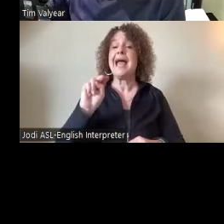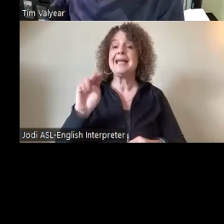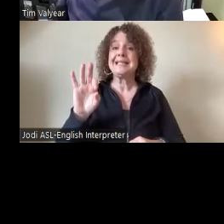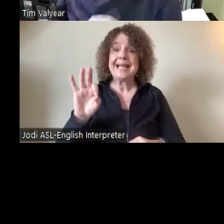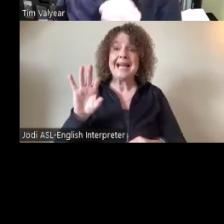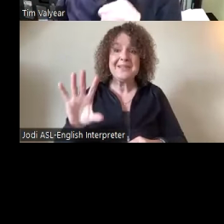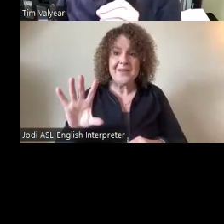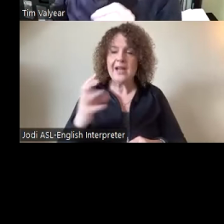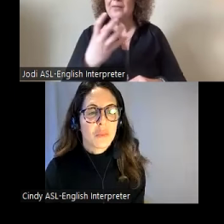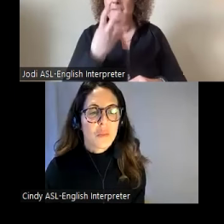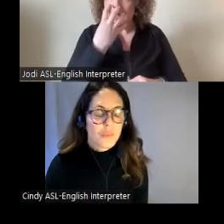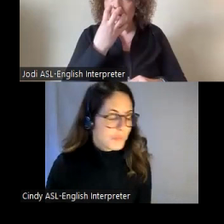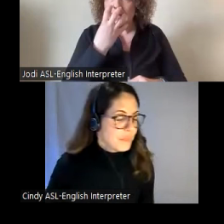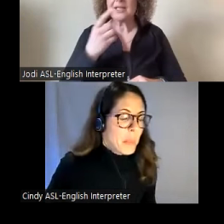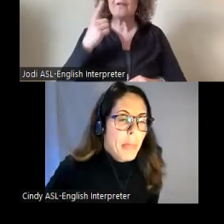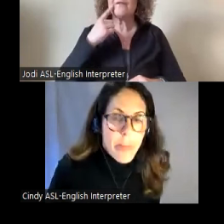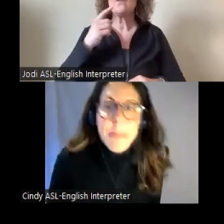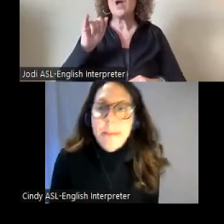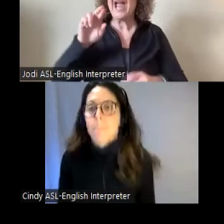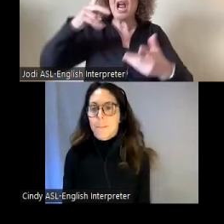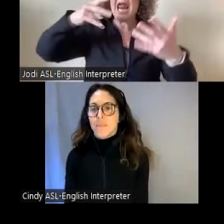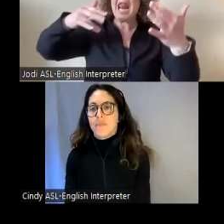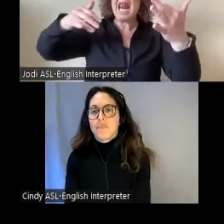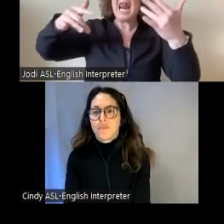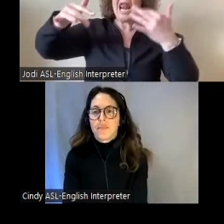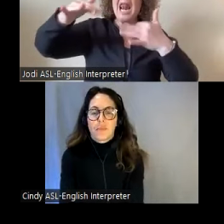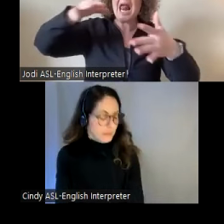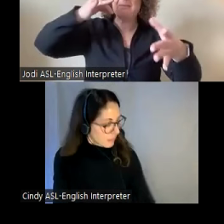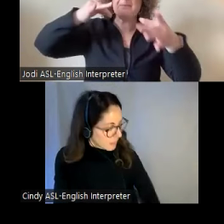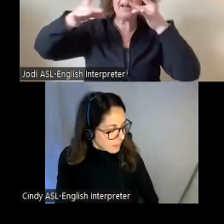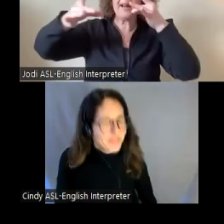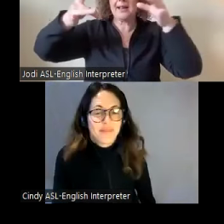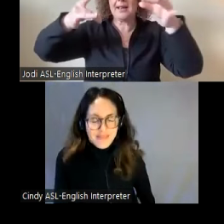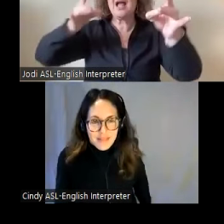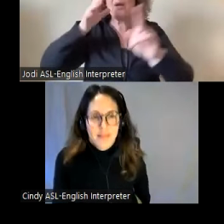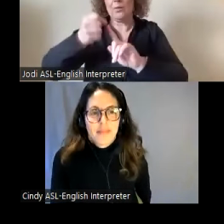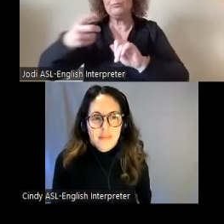level one, two, and three of the masks. Certified N-95